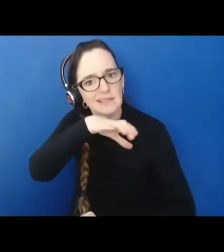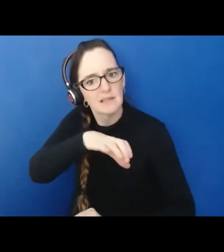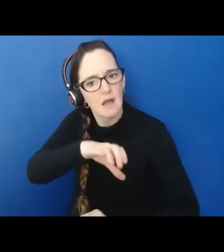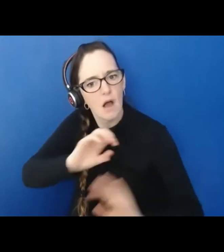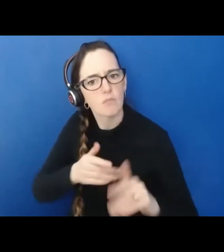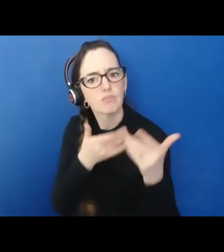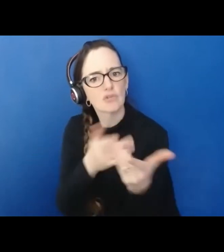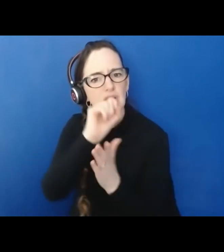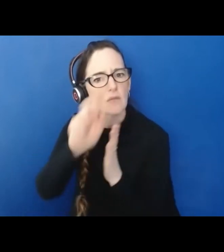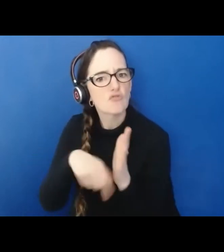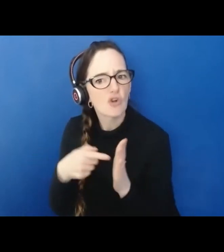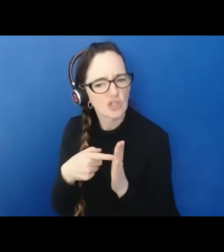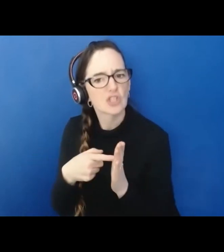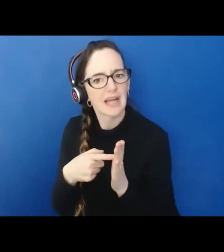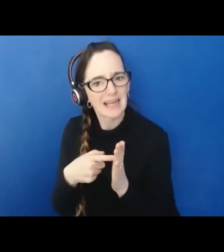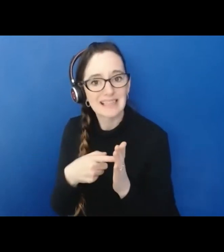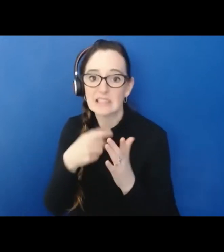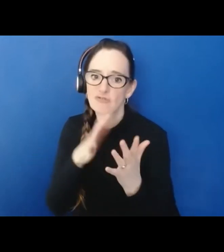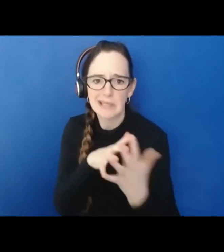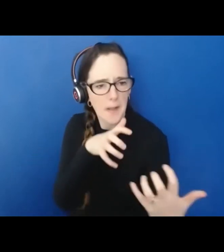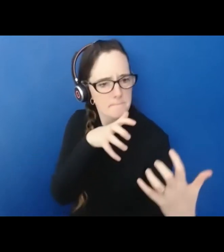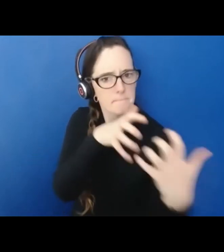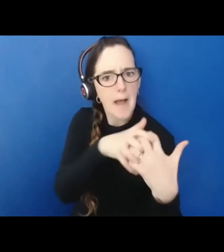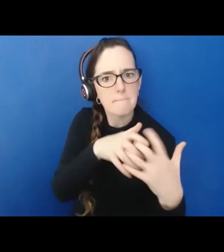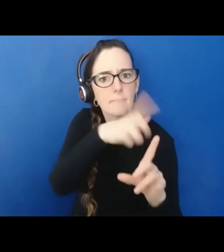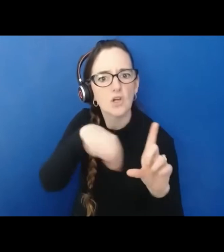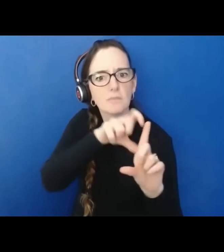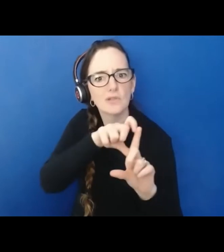can speak to a community, they can create a community itself